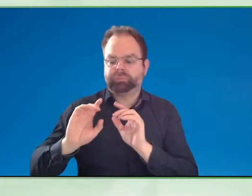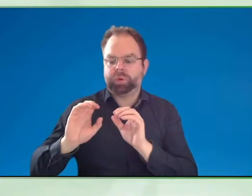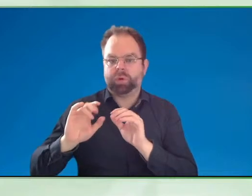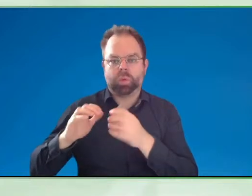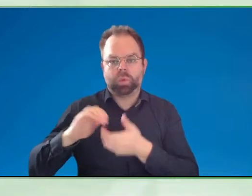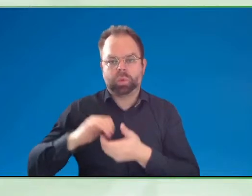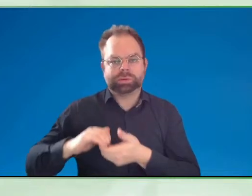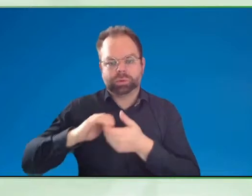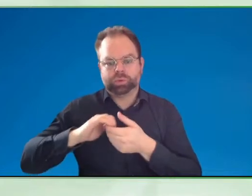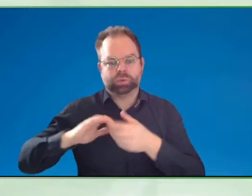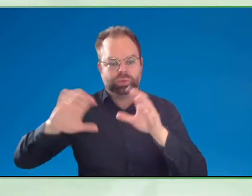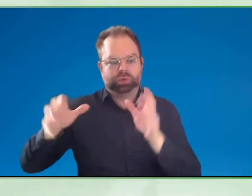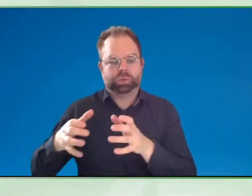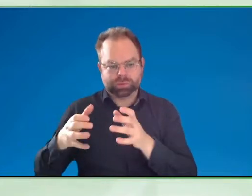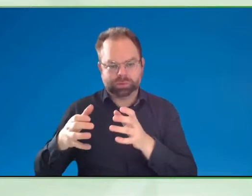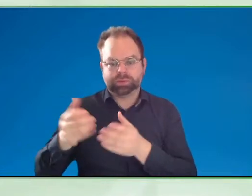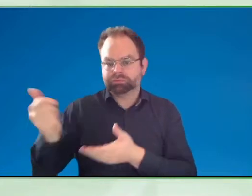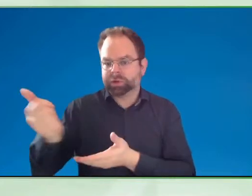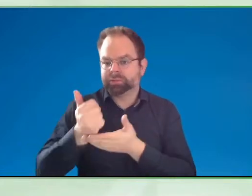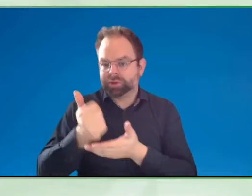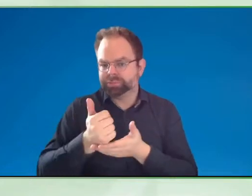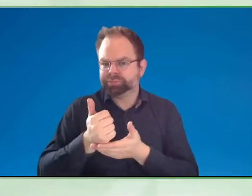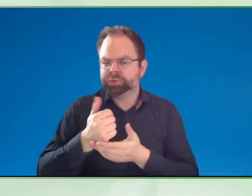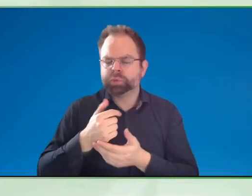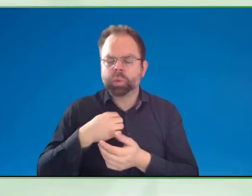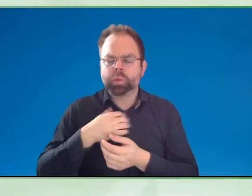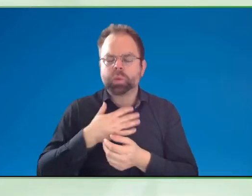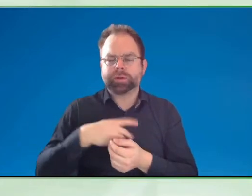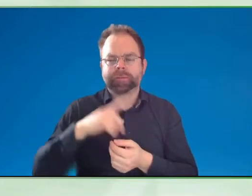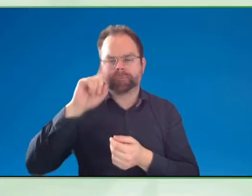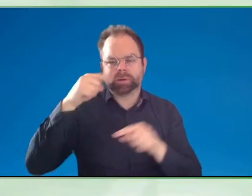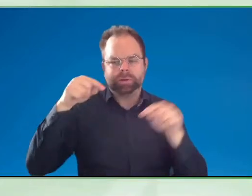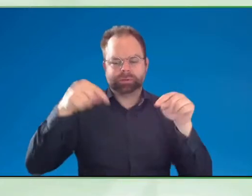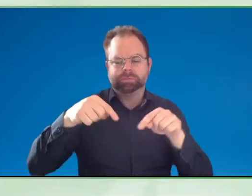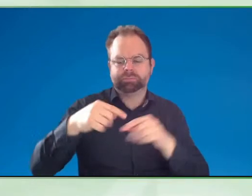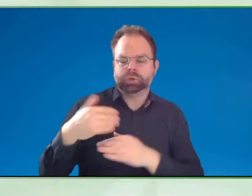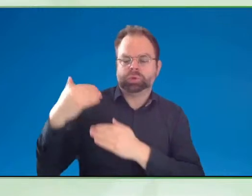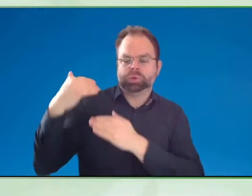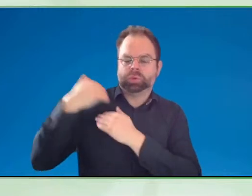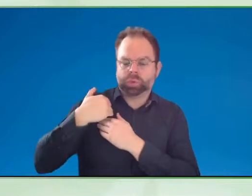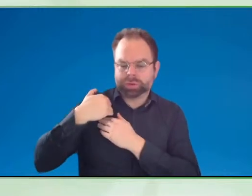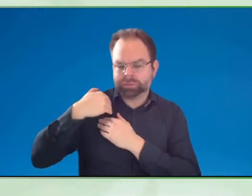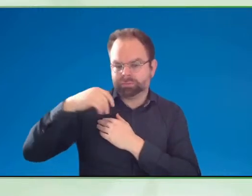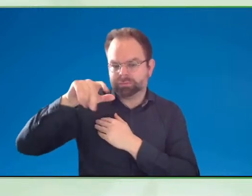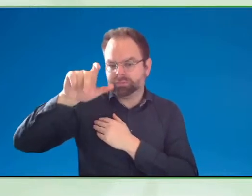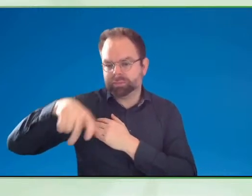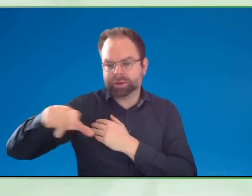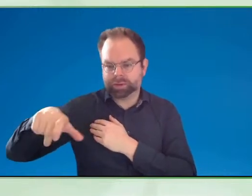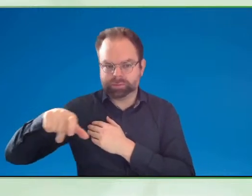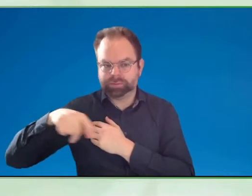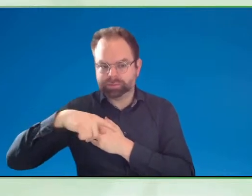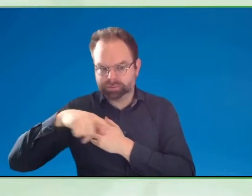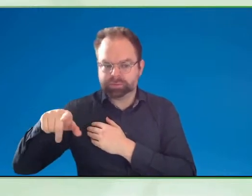Actually, in terms of the articles in the policies in Iraq, we have